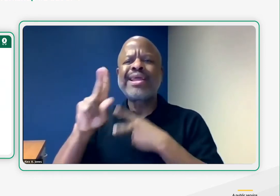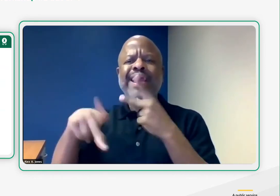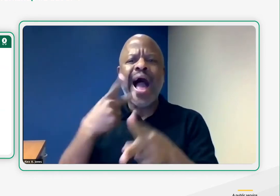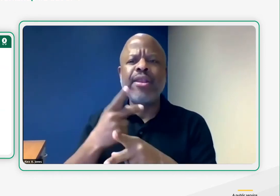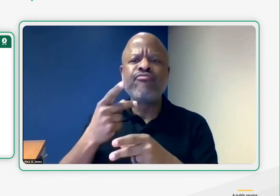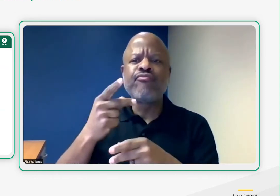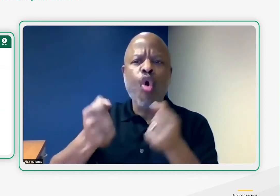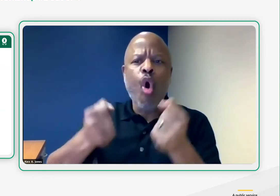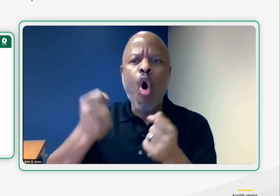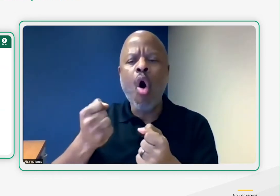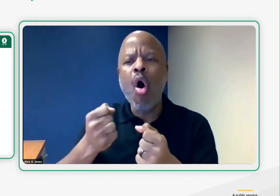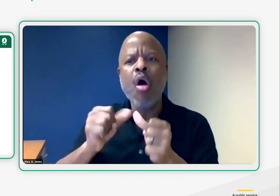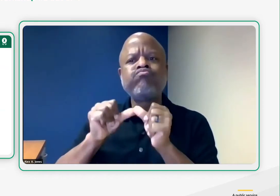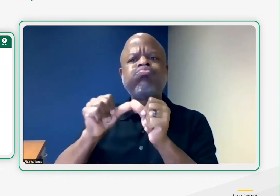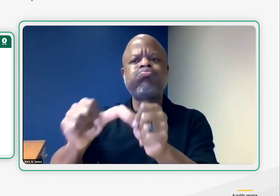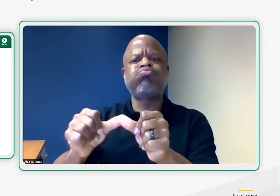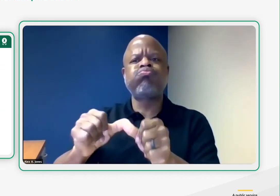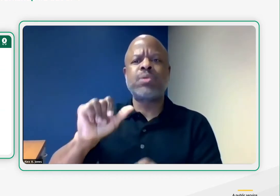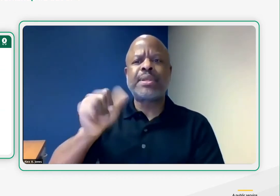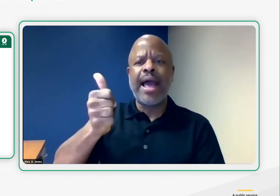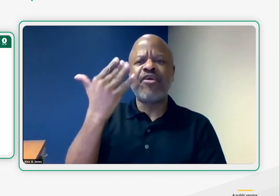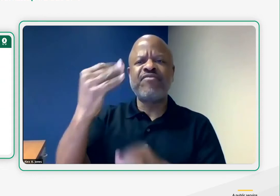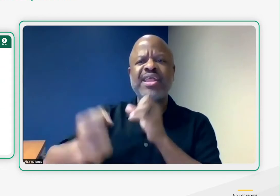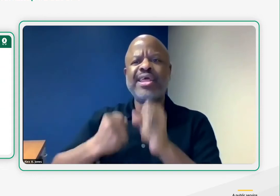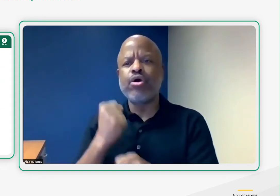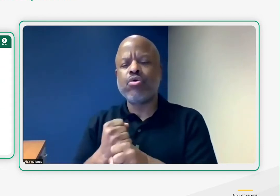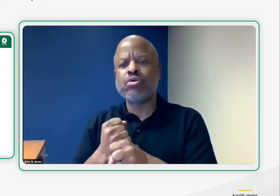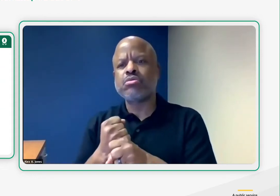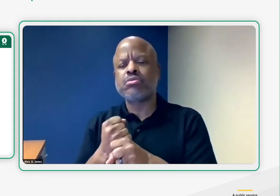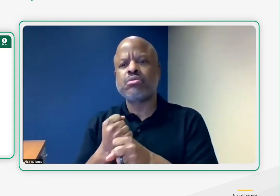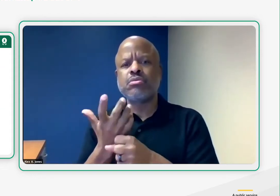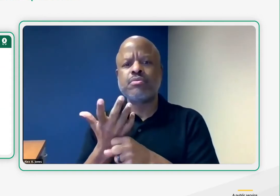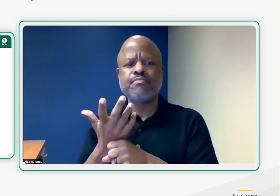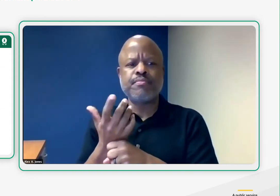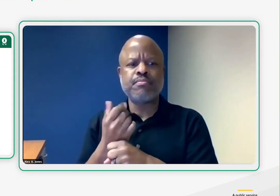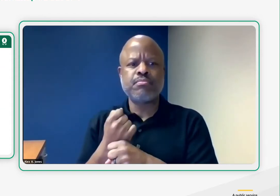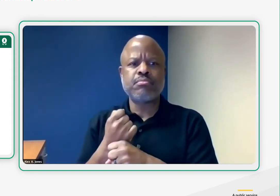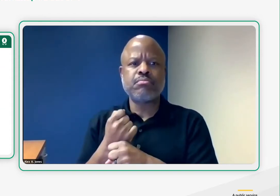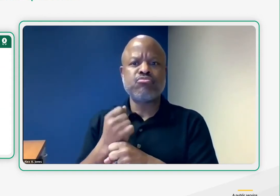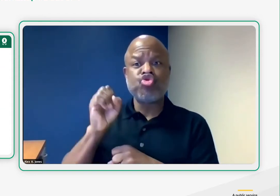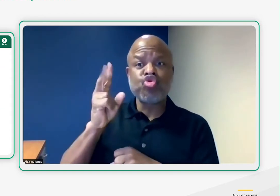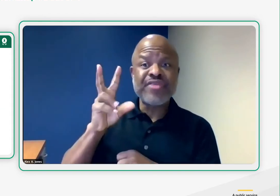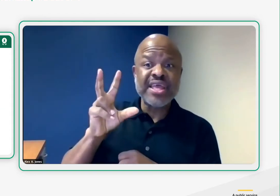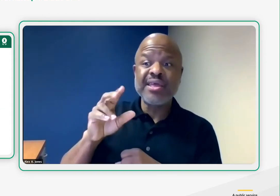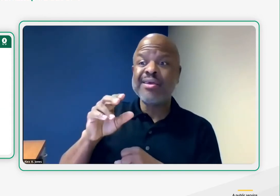we're trying to figure out, you know, what kind of car do we want to keep for 10 or 15